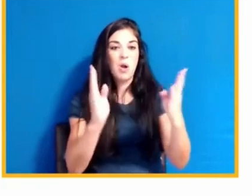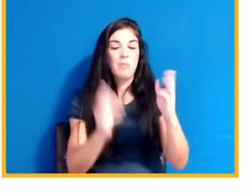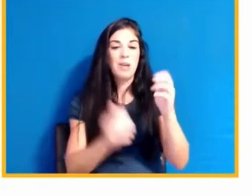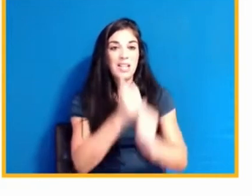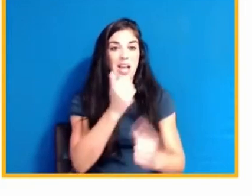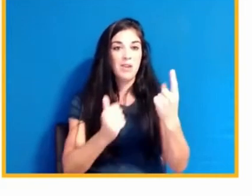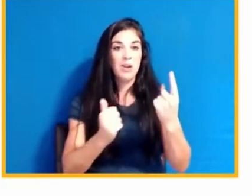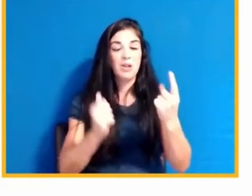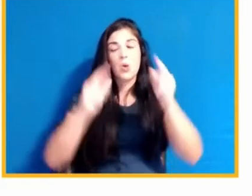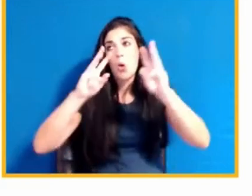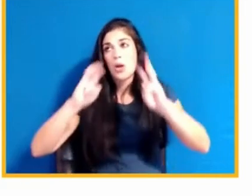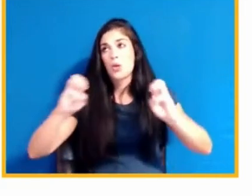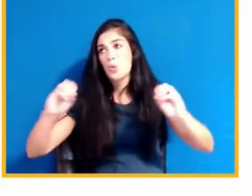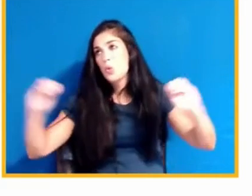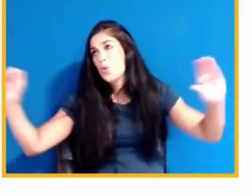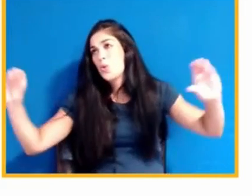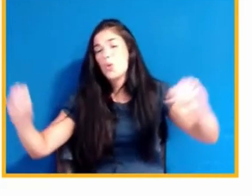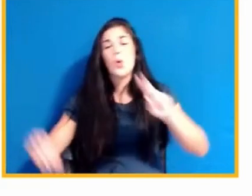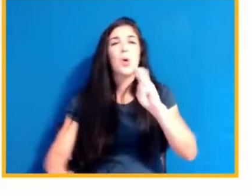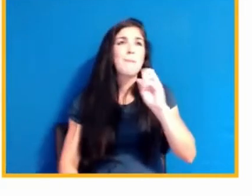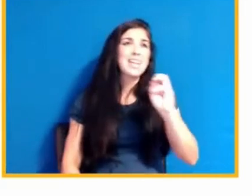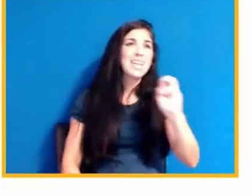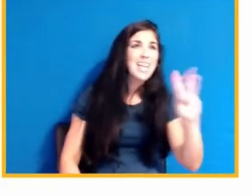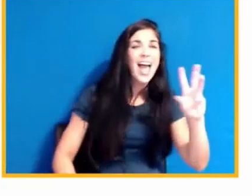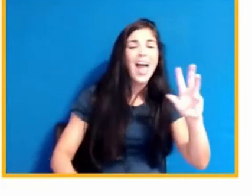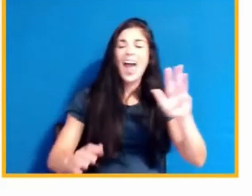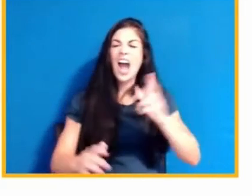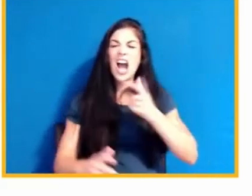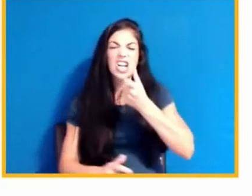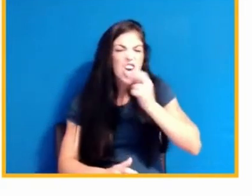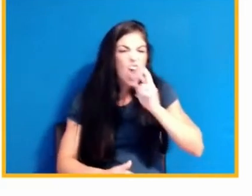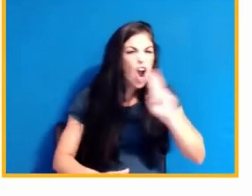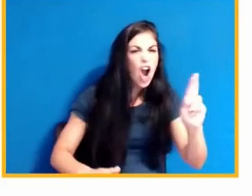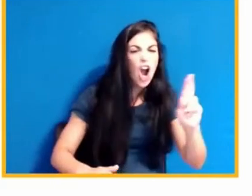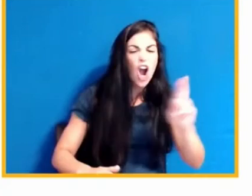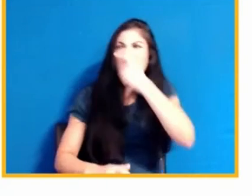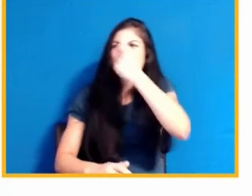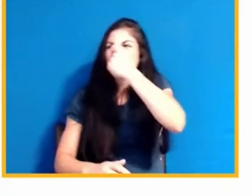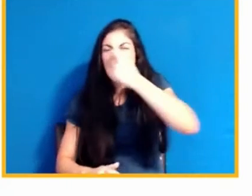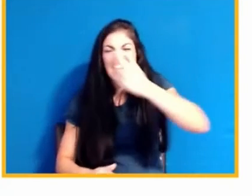going meow, everybody's doing grr, everybody's going "Yeens are not stinky", especially that last part. Yeens aren't stinky.